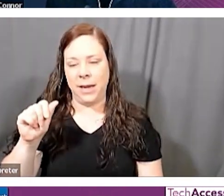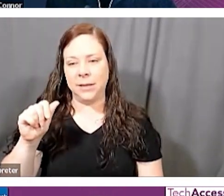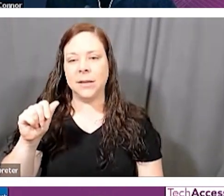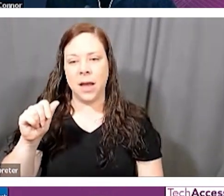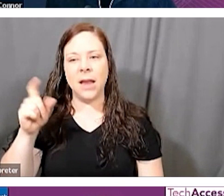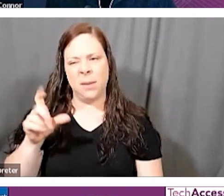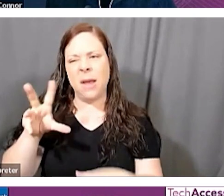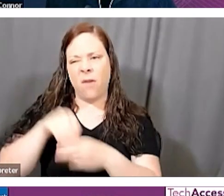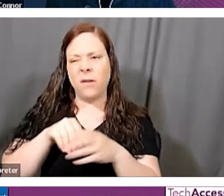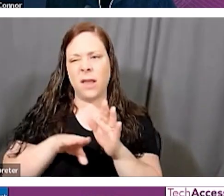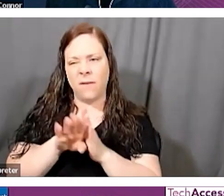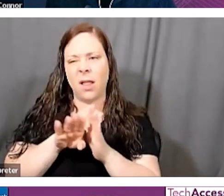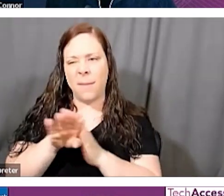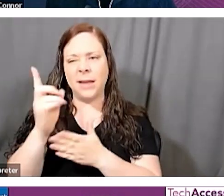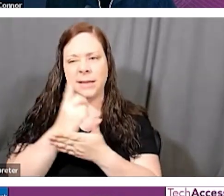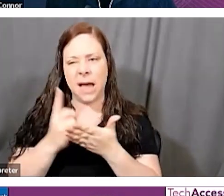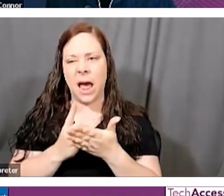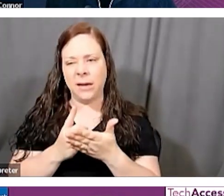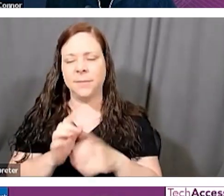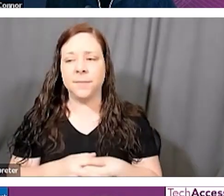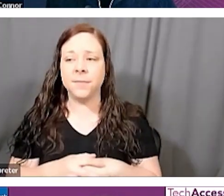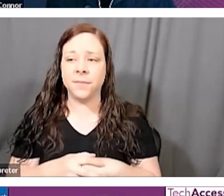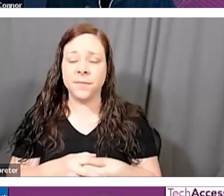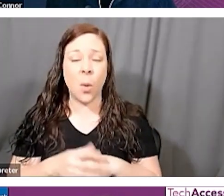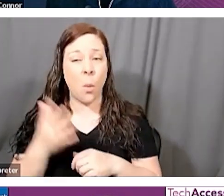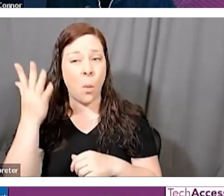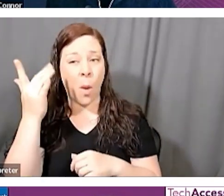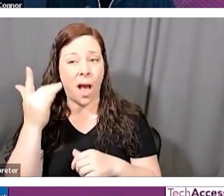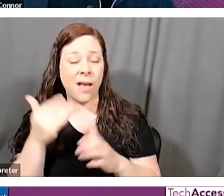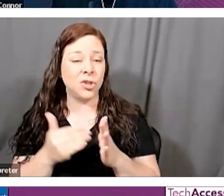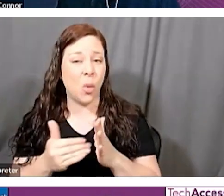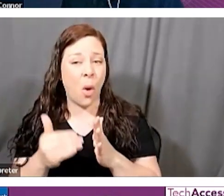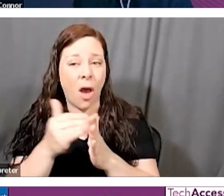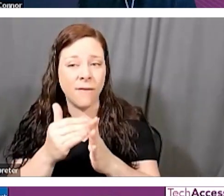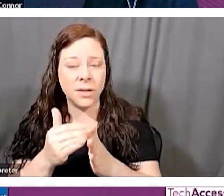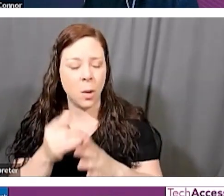So often there is a thought that, well, we can't bring people with disabilities